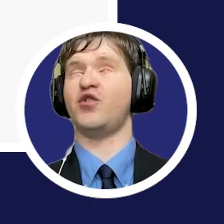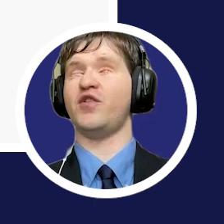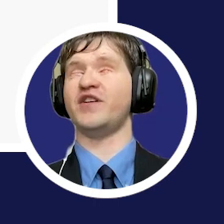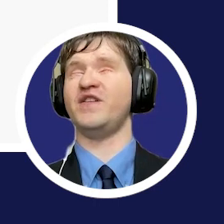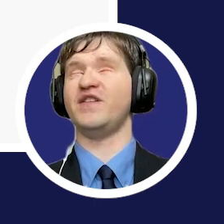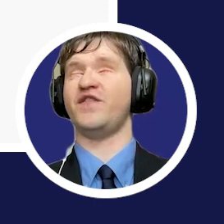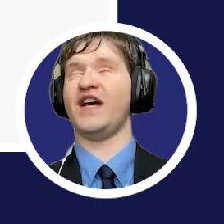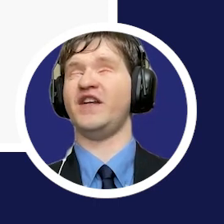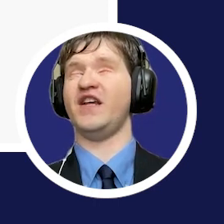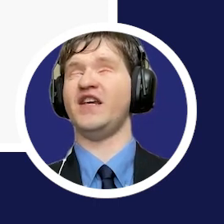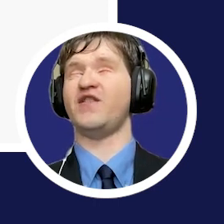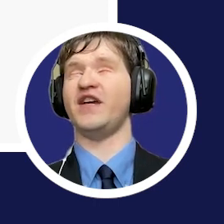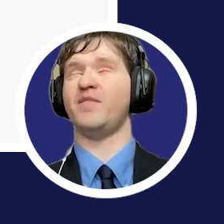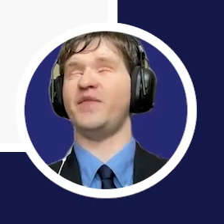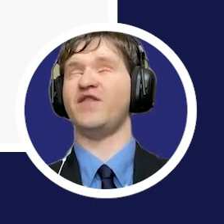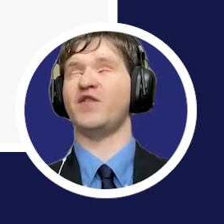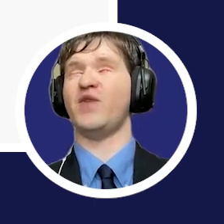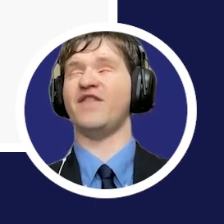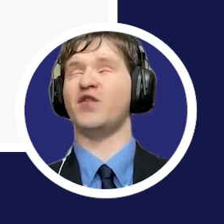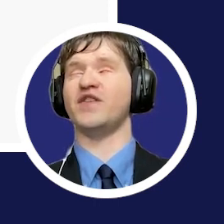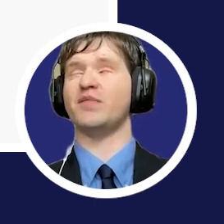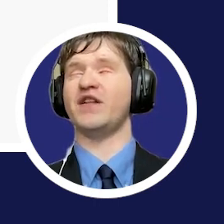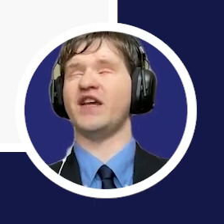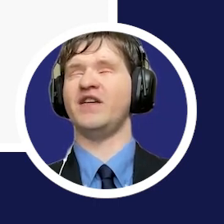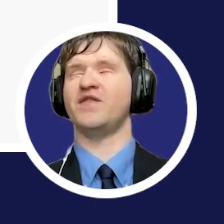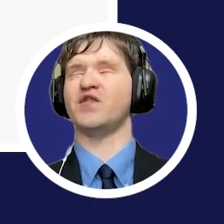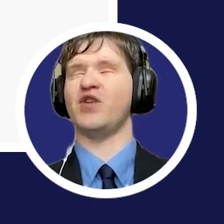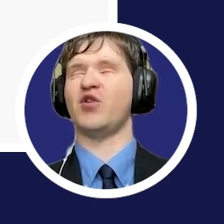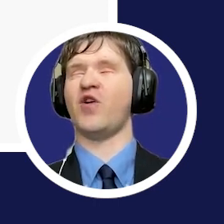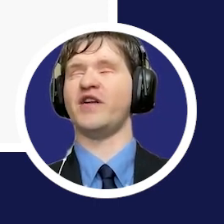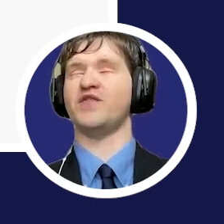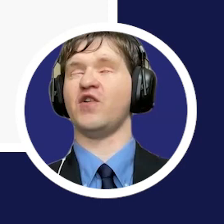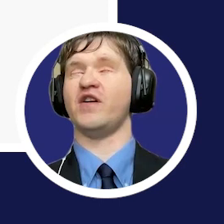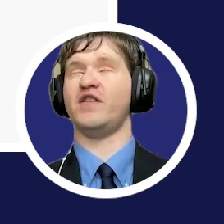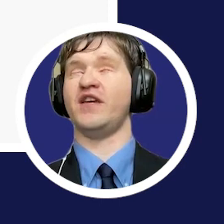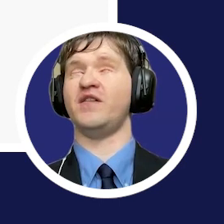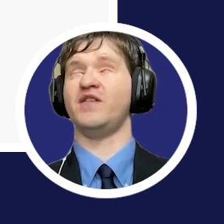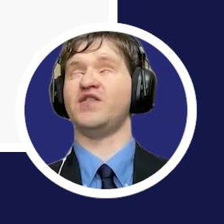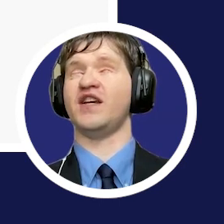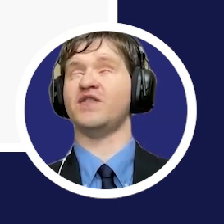could file an ADA claim even though you have no disability. The Supreme Court is currently sitting